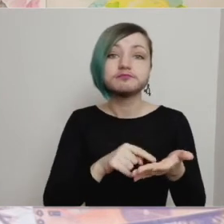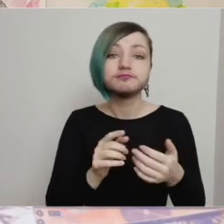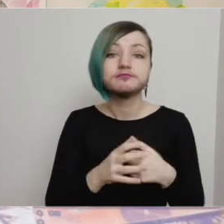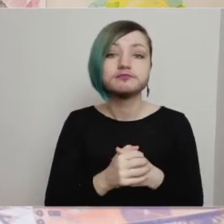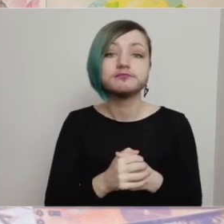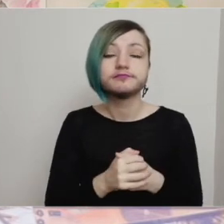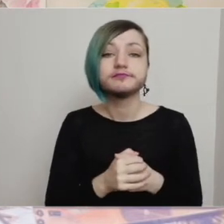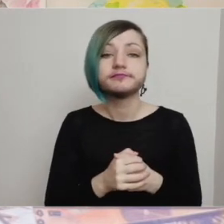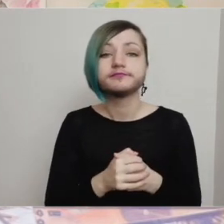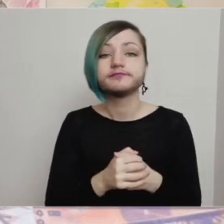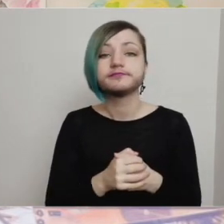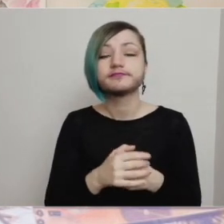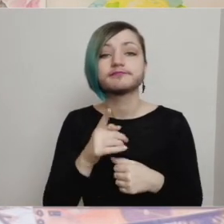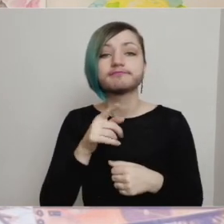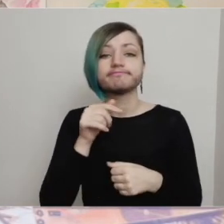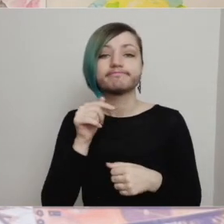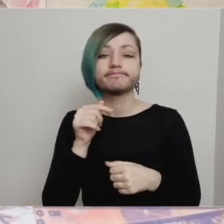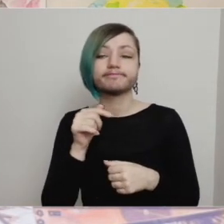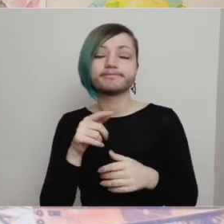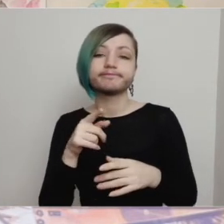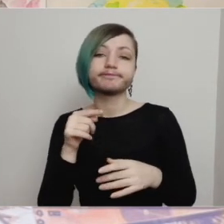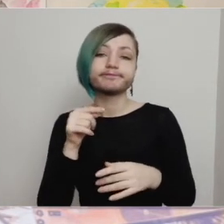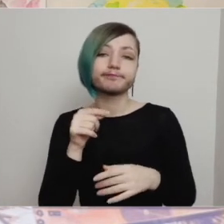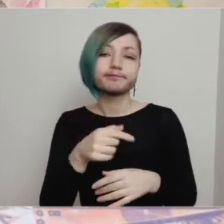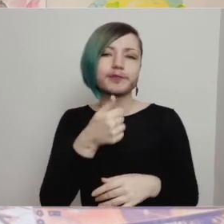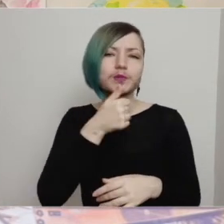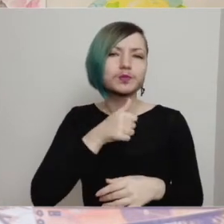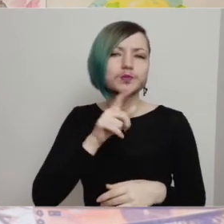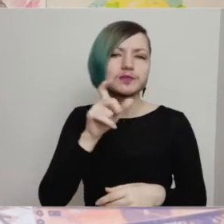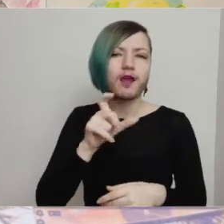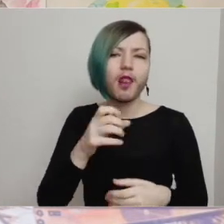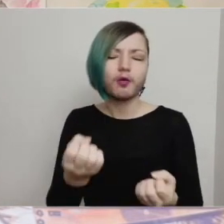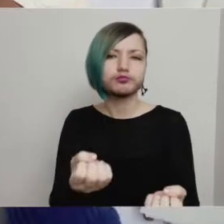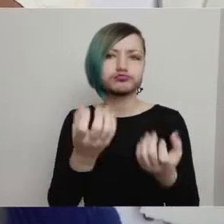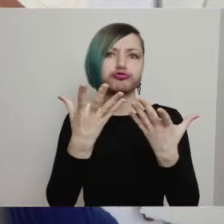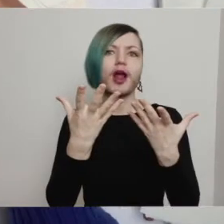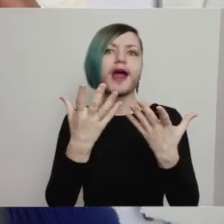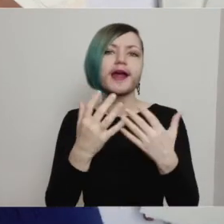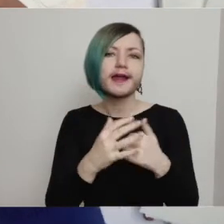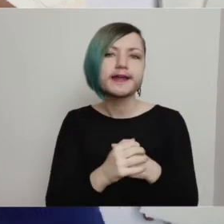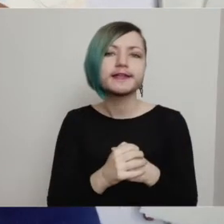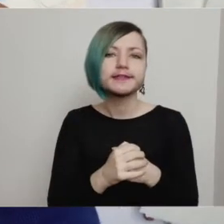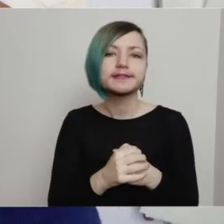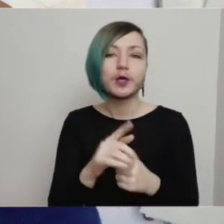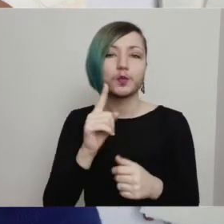And he uses some really vibrant colors and one of the things he said recently was